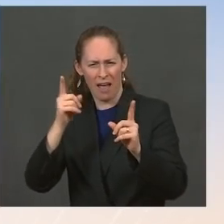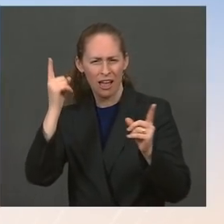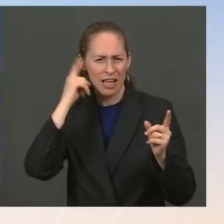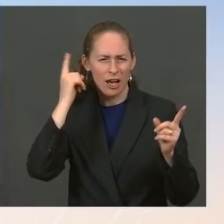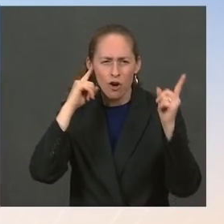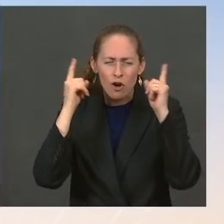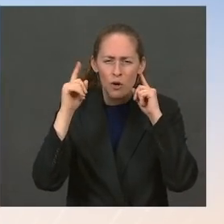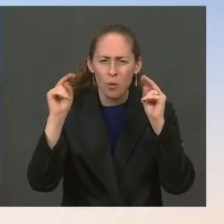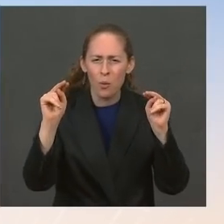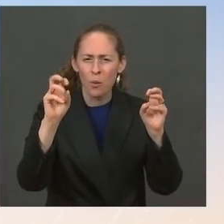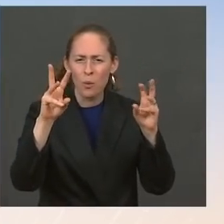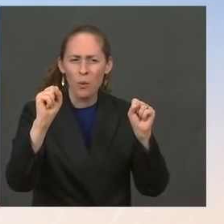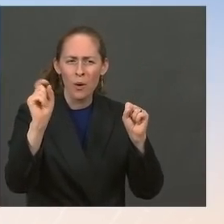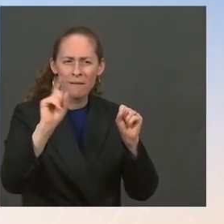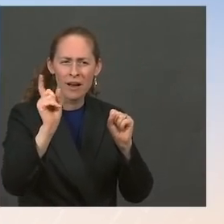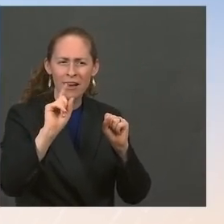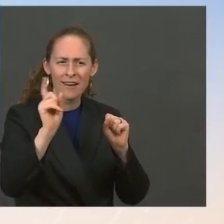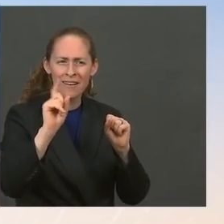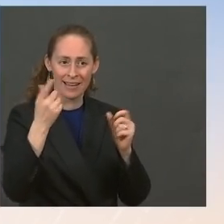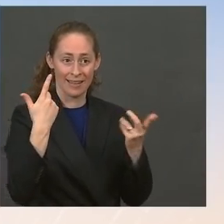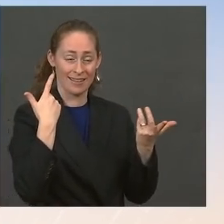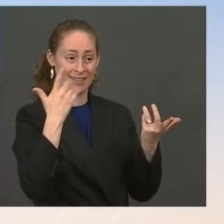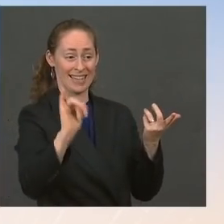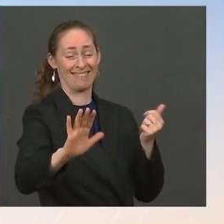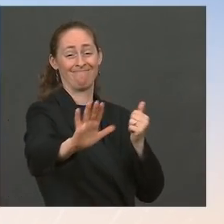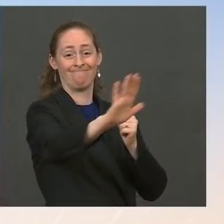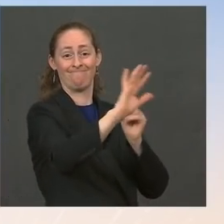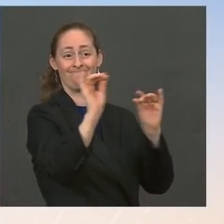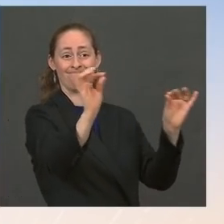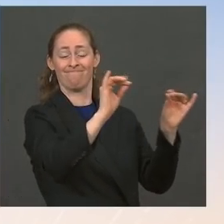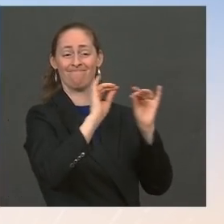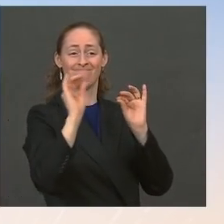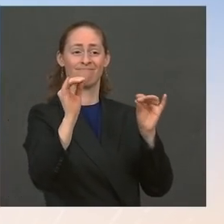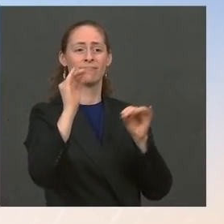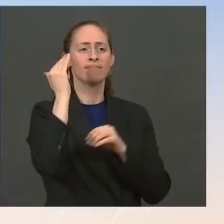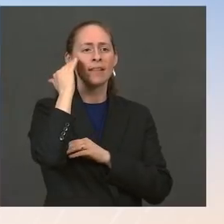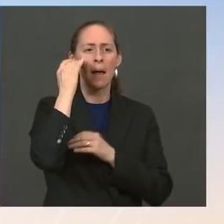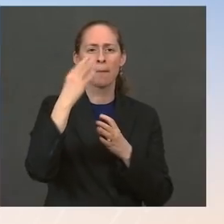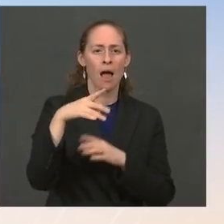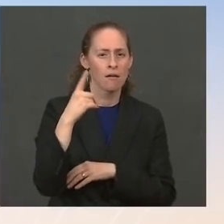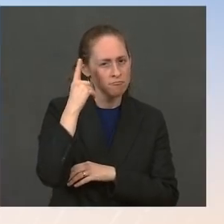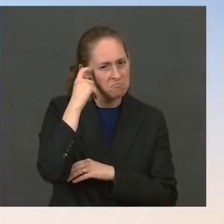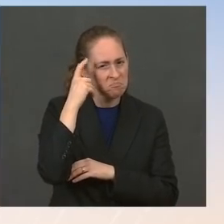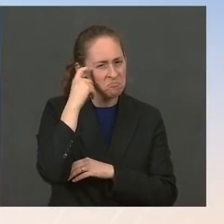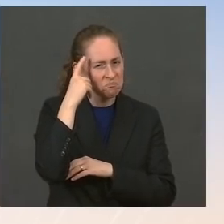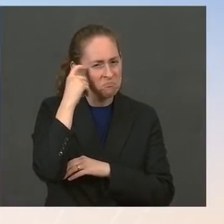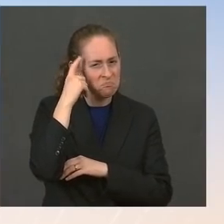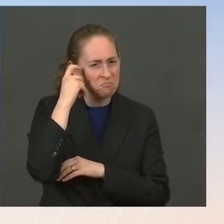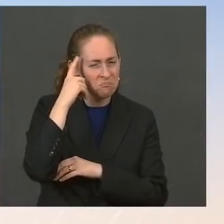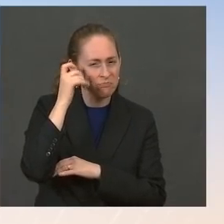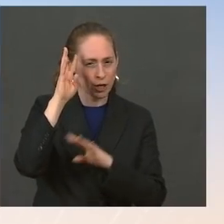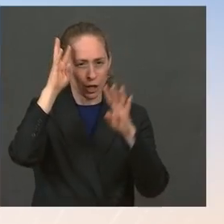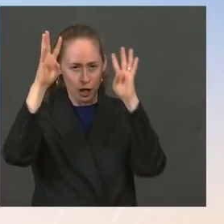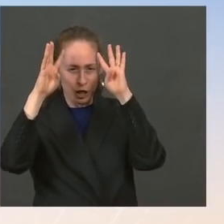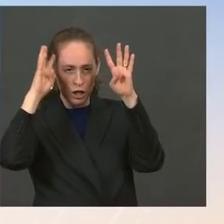There are certainly quite a bit of conspiracy theory pushing out there on a range of social media platforms and even through the mouths of elected officials.